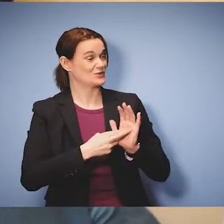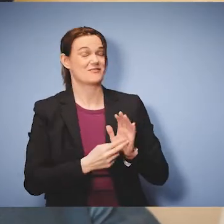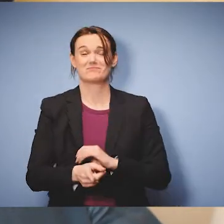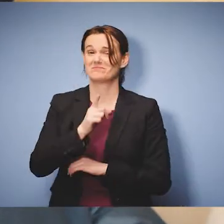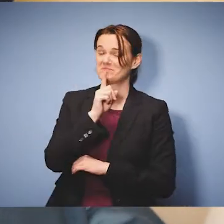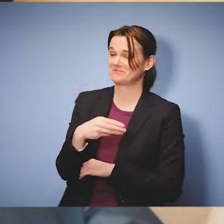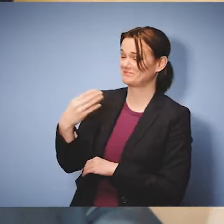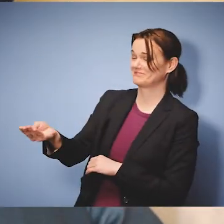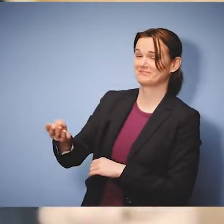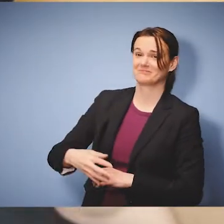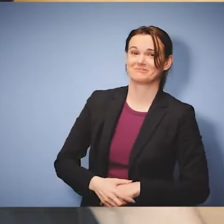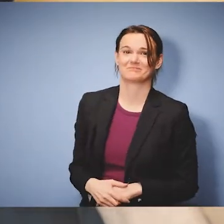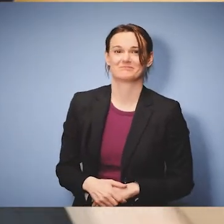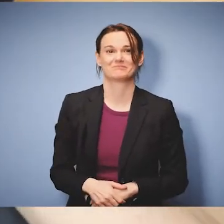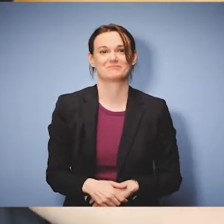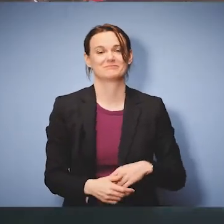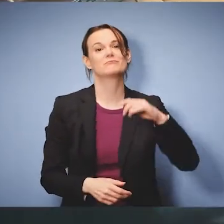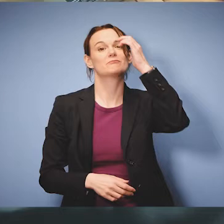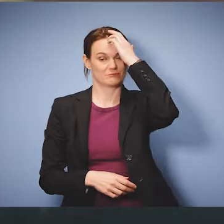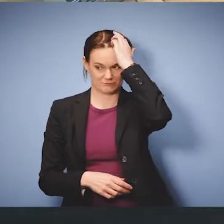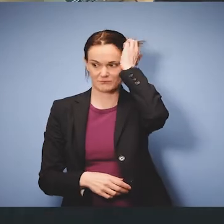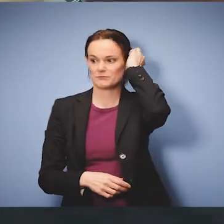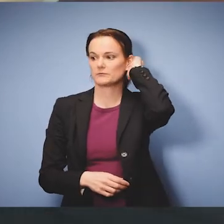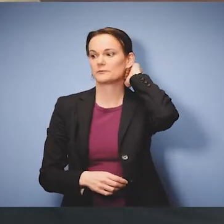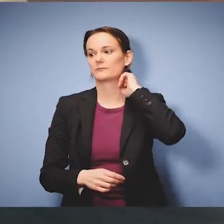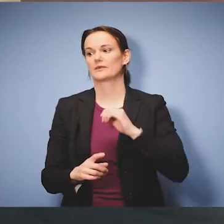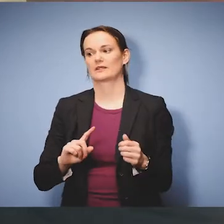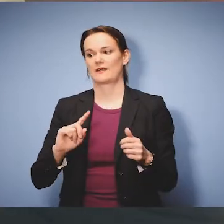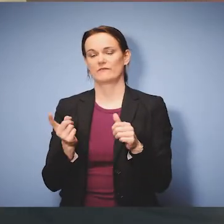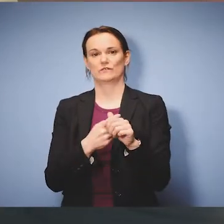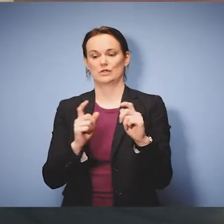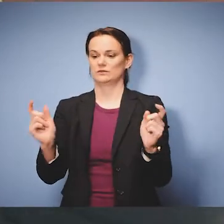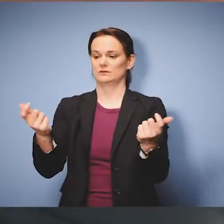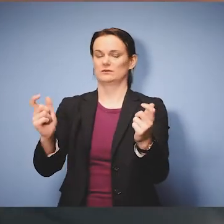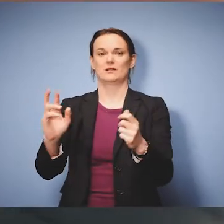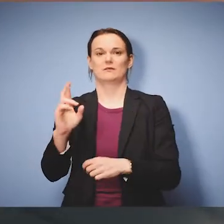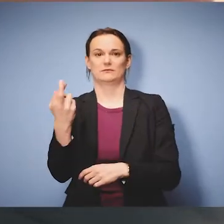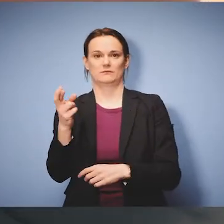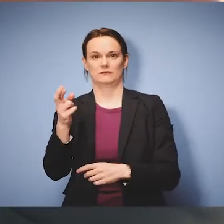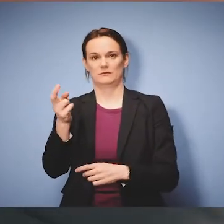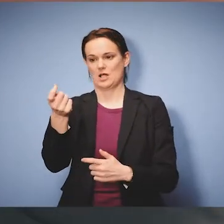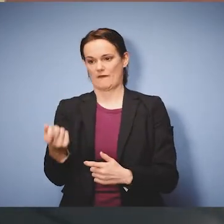[Rhonda] Sure will. So we're gonna start loosening the set screws, up here at the base of the faucets.